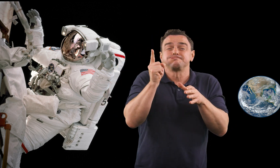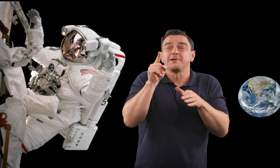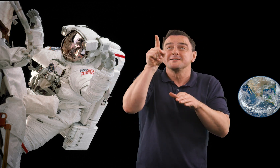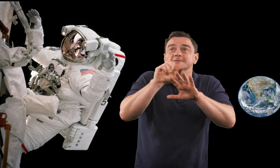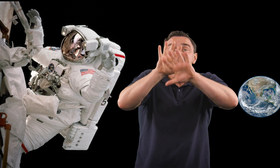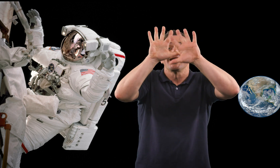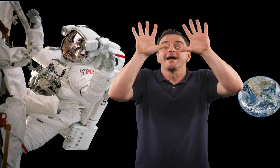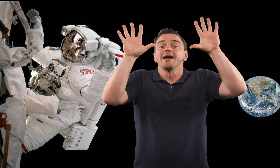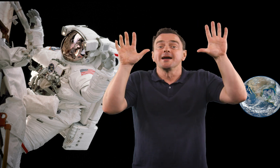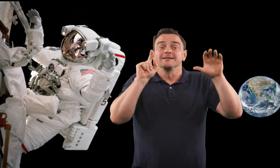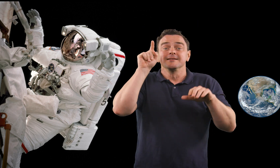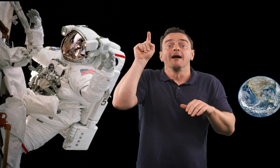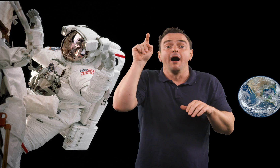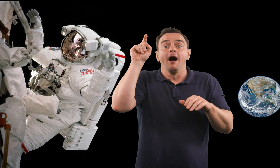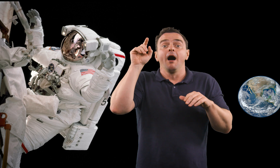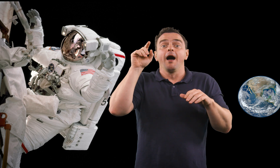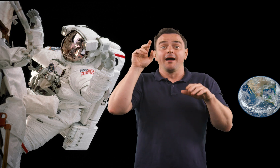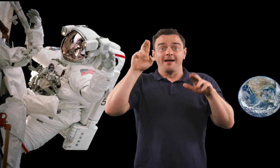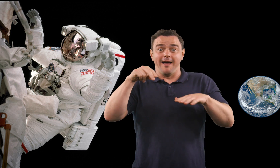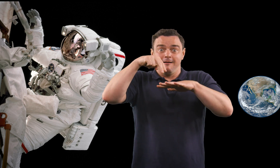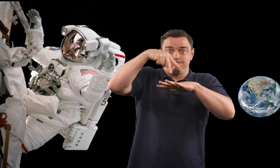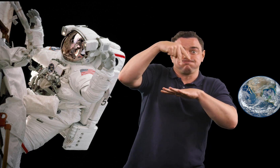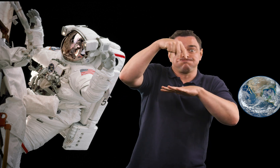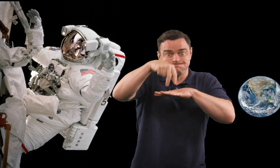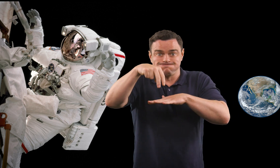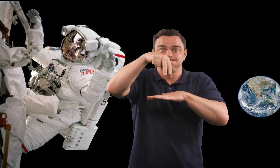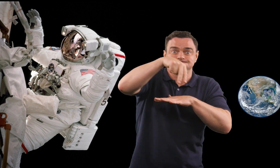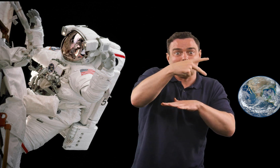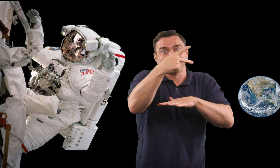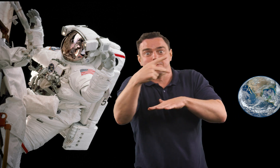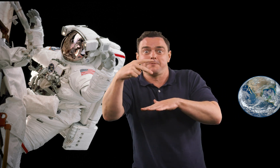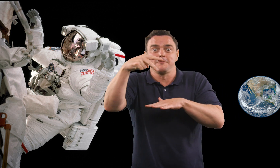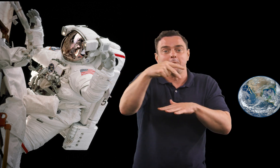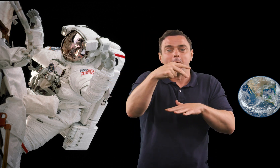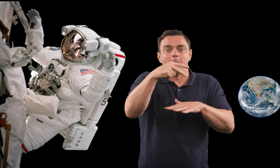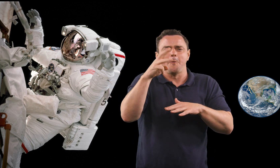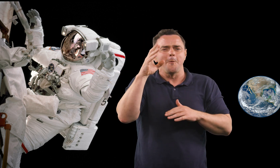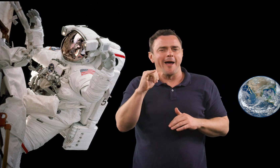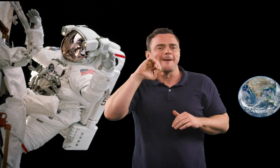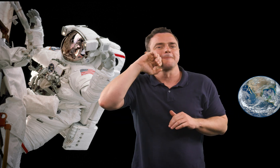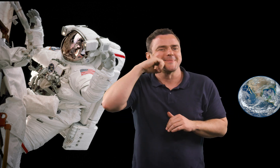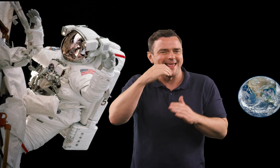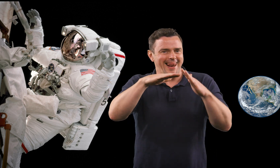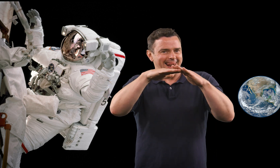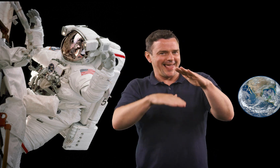but an astronaut all the way up there far away from earth can float in space. That's because there is a much lower gravity